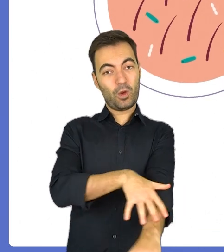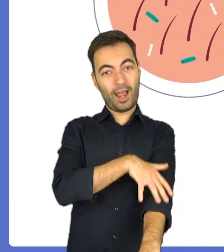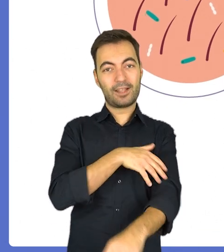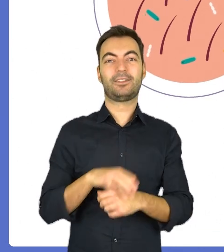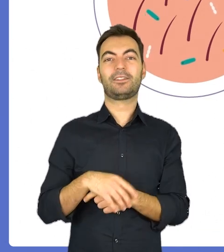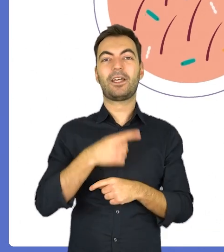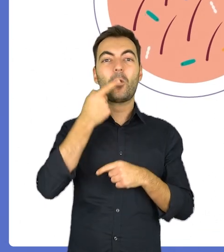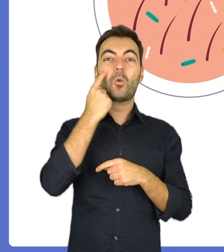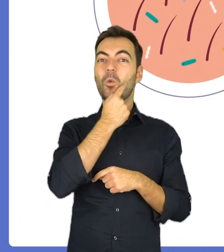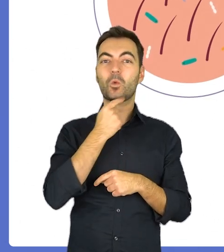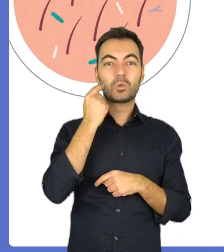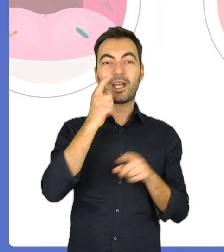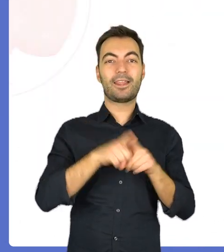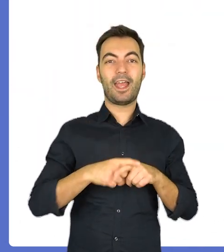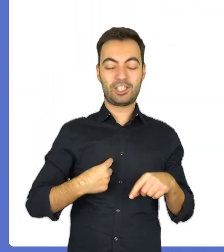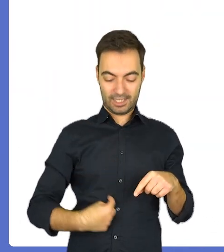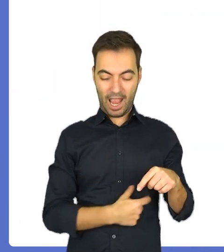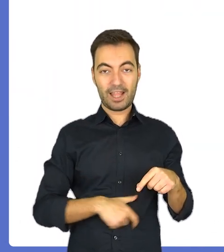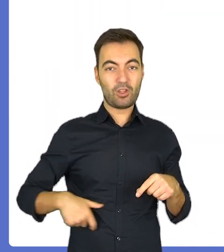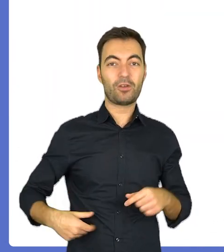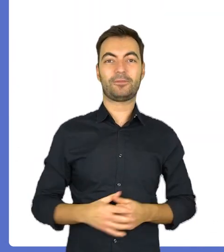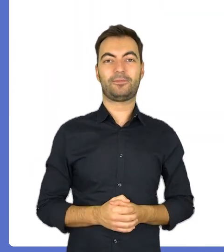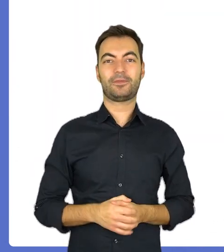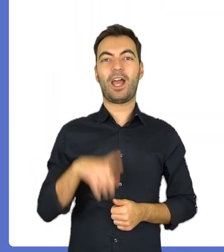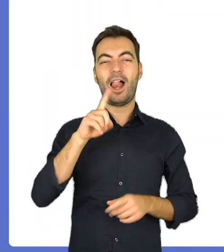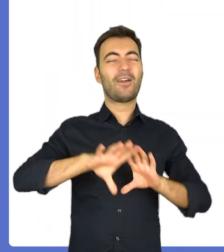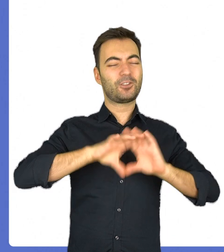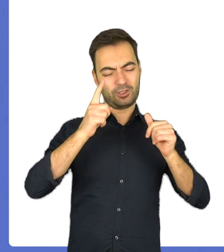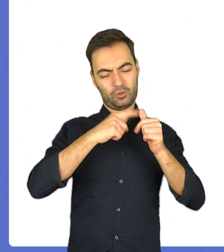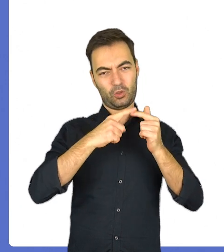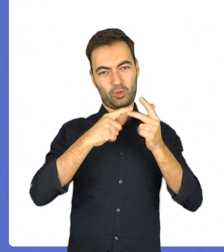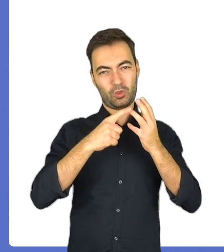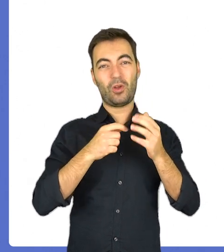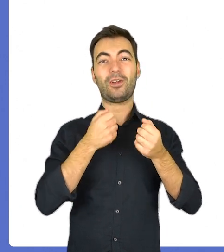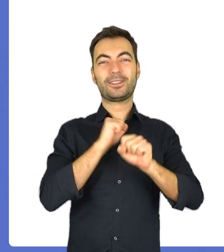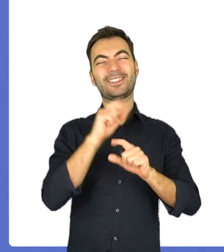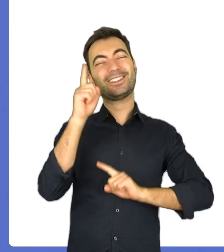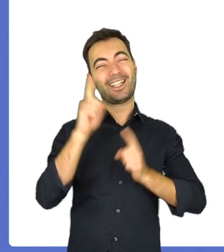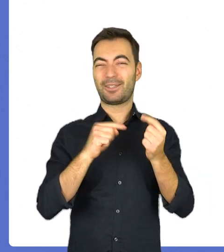in the mouth and intestines, for example. However, all of these safeguards sometimes fail.